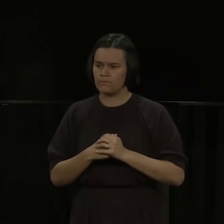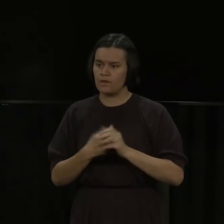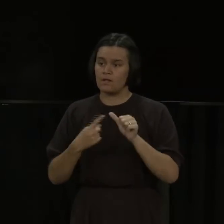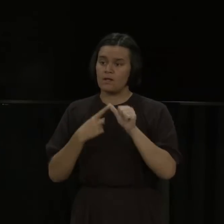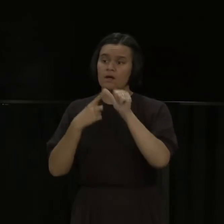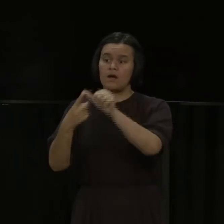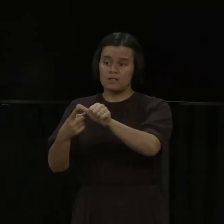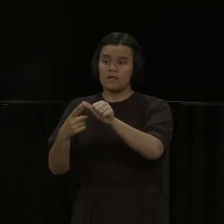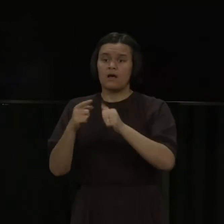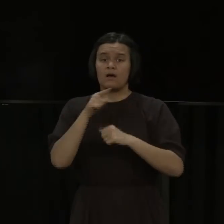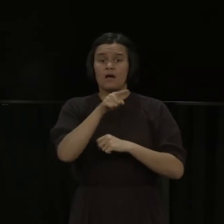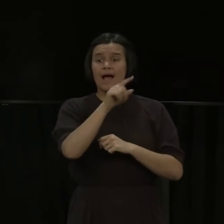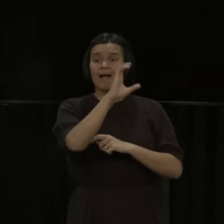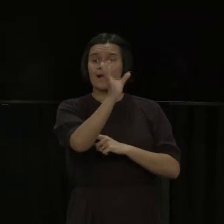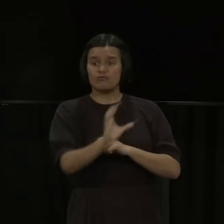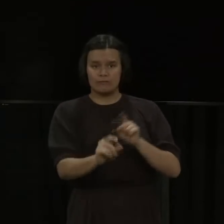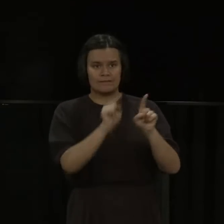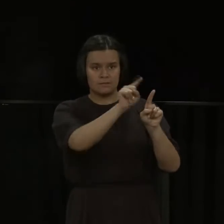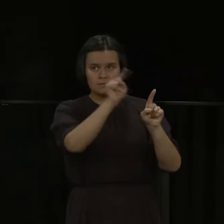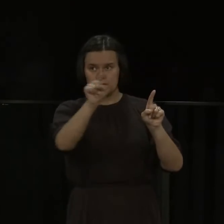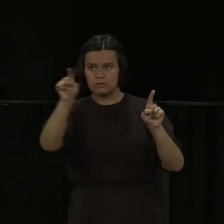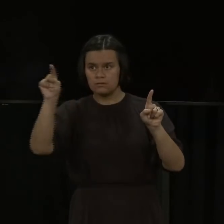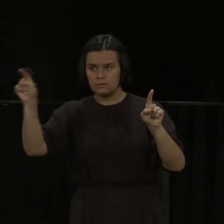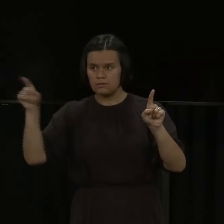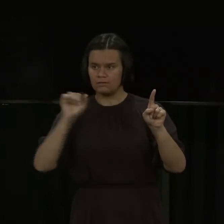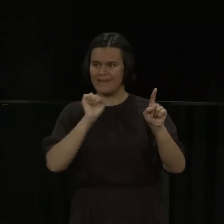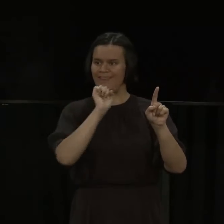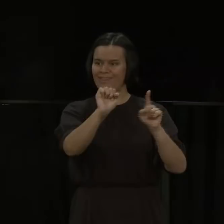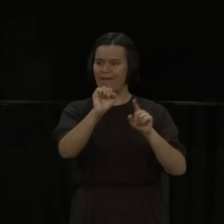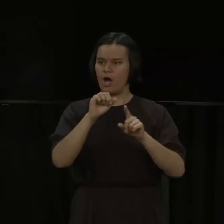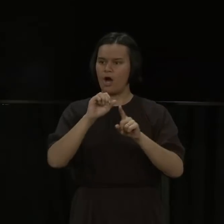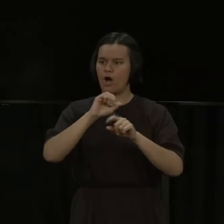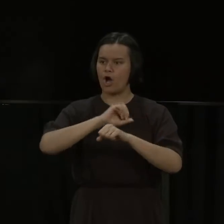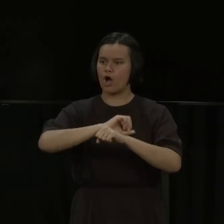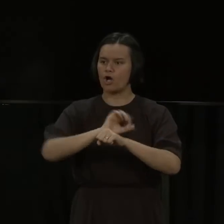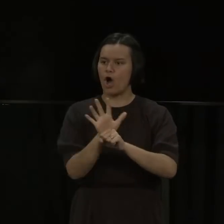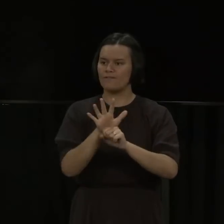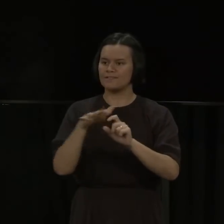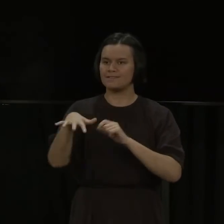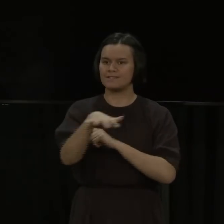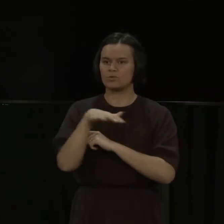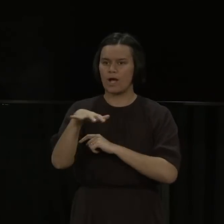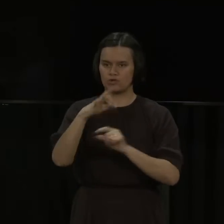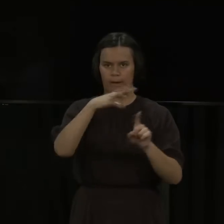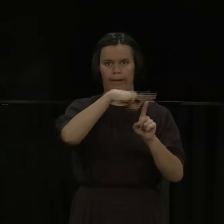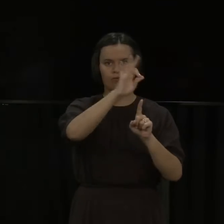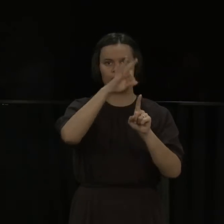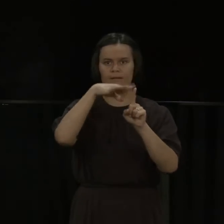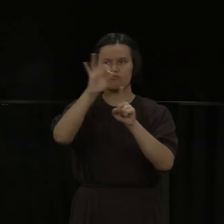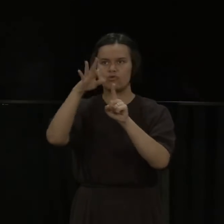you good to be looking at it? That public health risk assessment has been an ongoing basis. The situation all of those